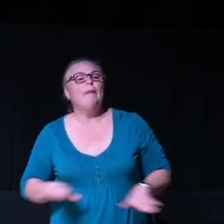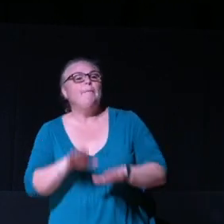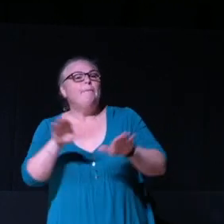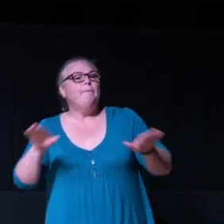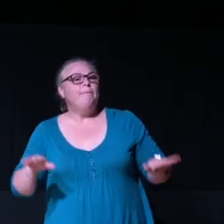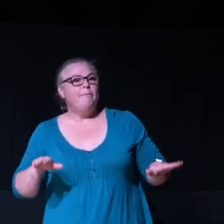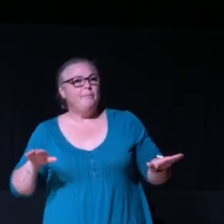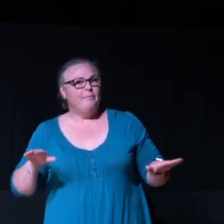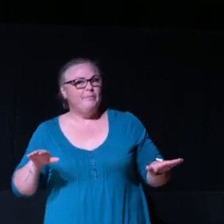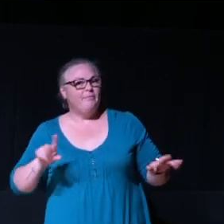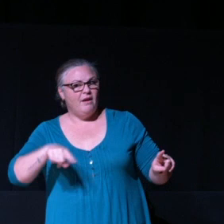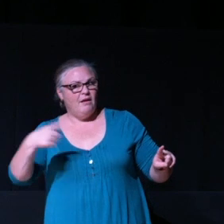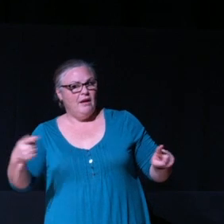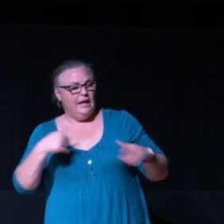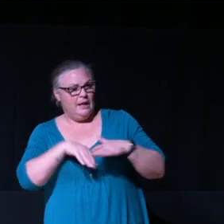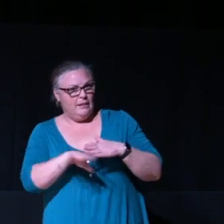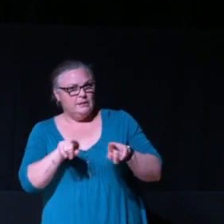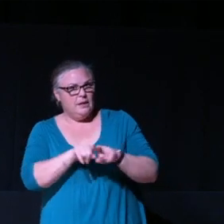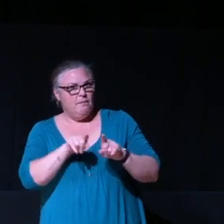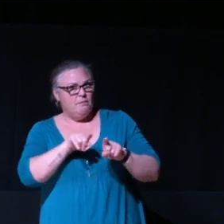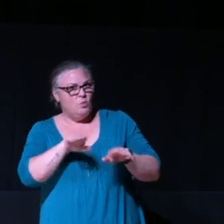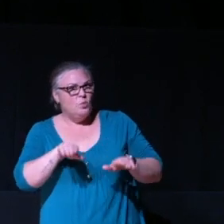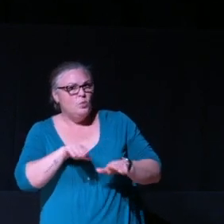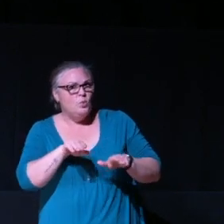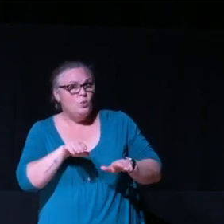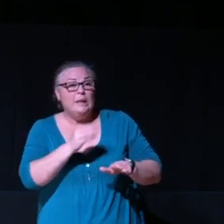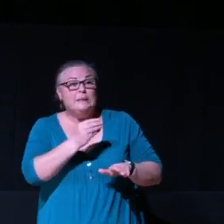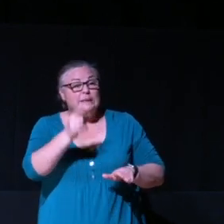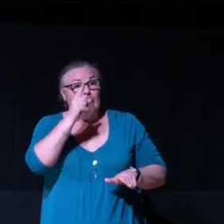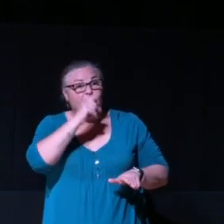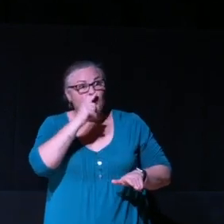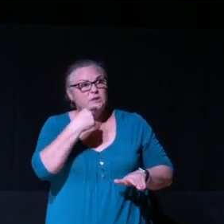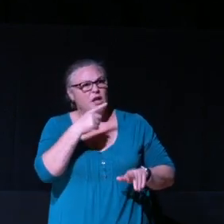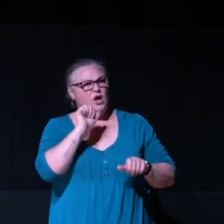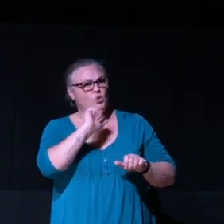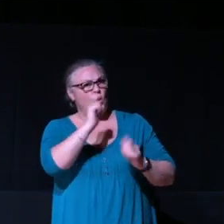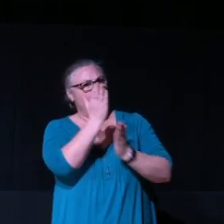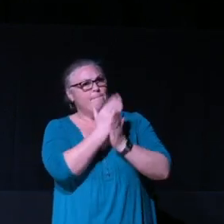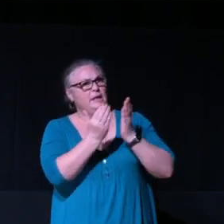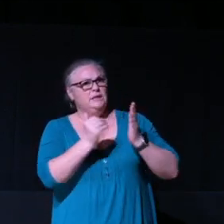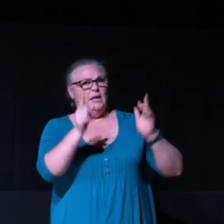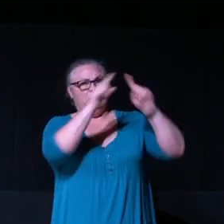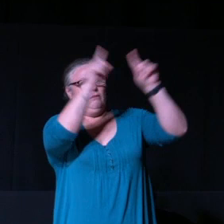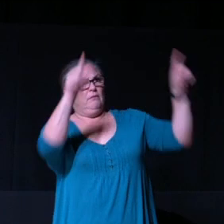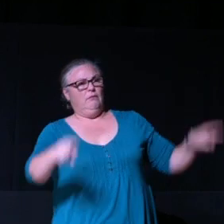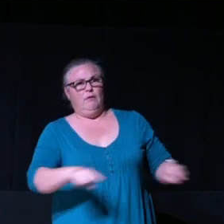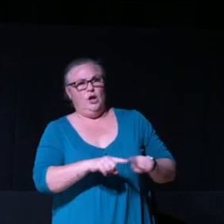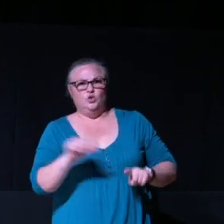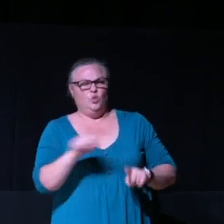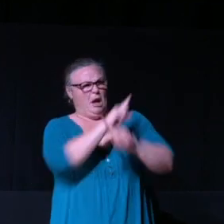There were calls for that painting to be banned because it showed childhood nudity. Just give us an idea of